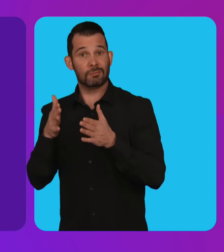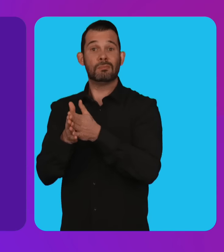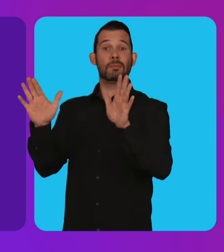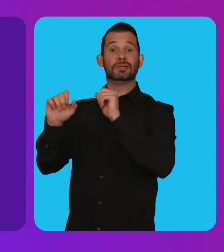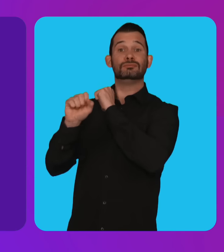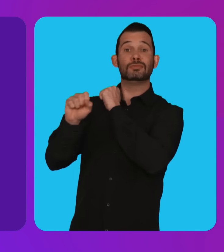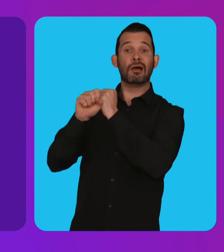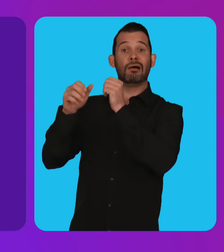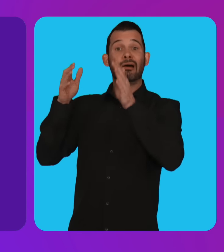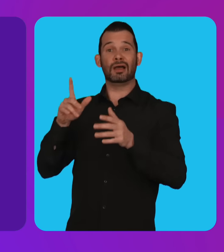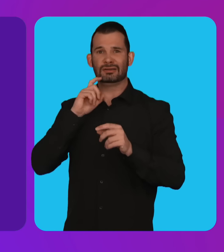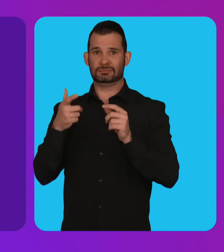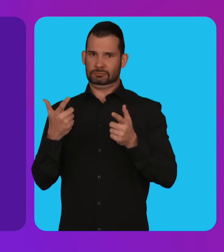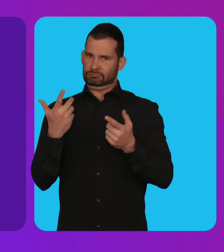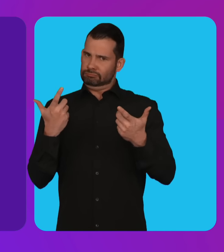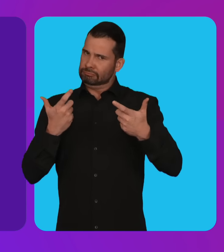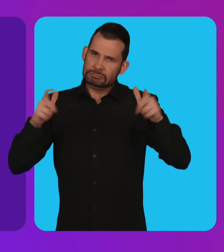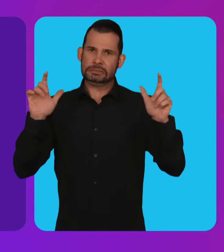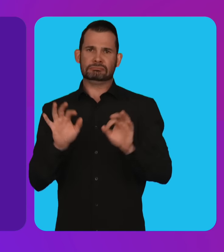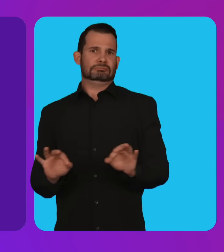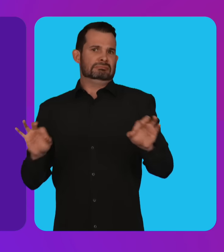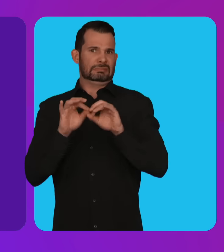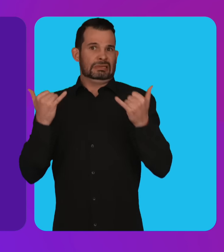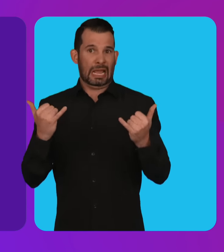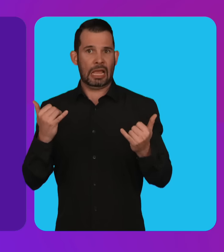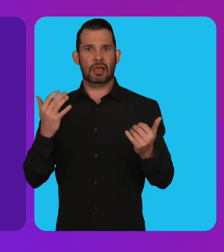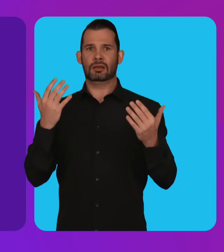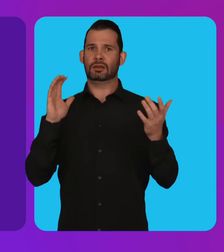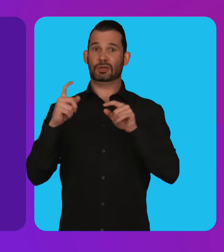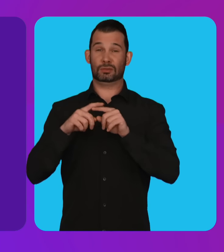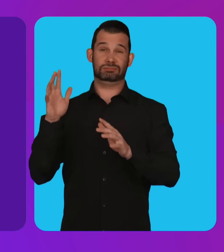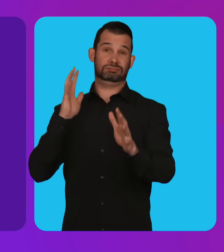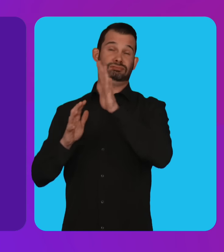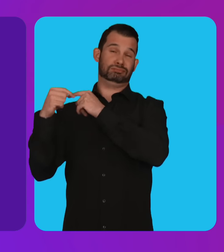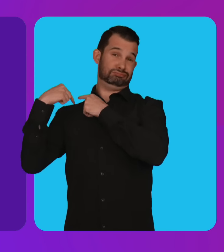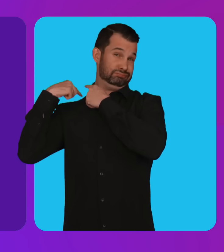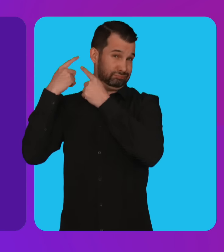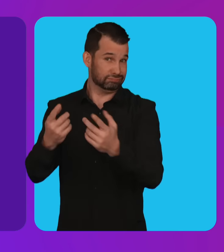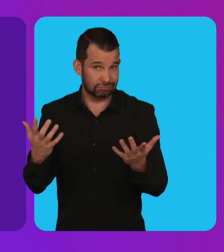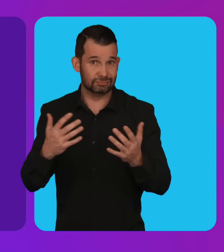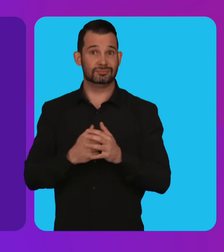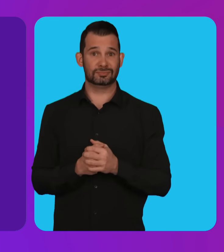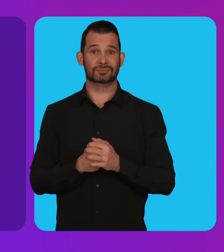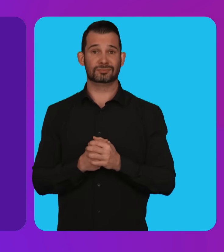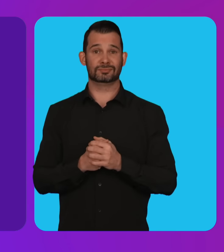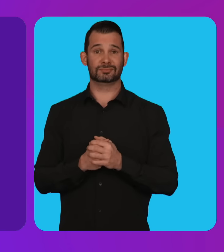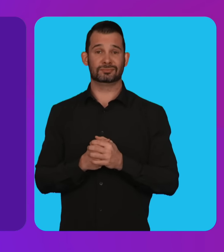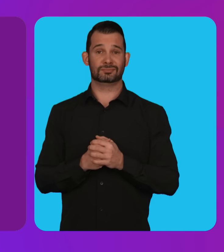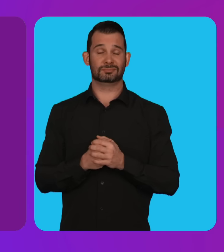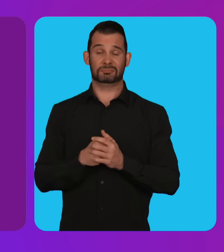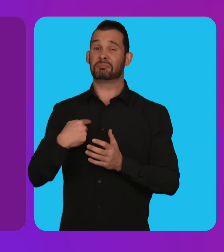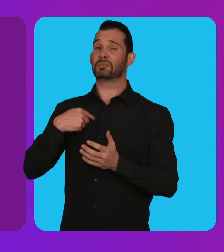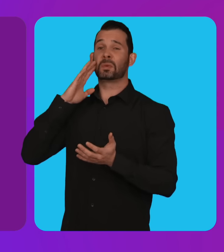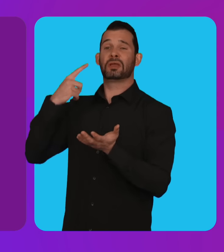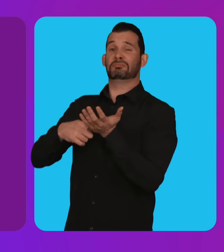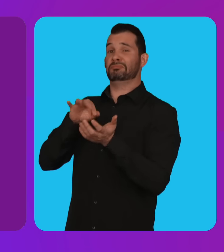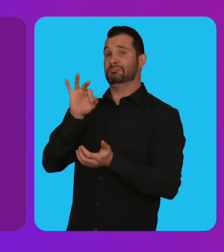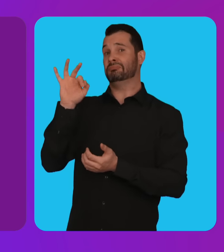for public broadcasting is bigger now than I think it has been for a very, very long time. And I'd argue that public media is not